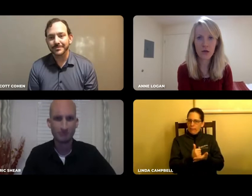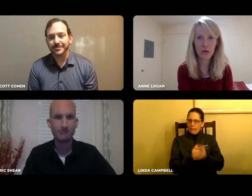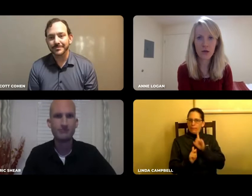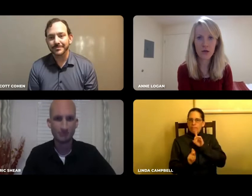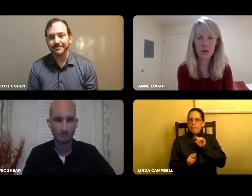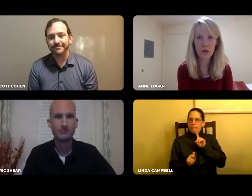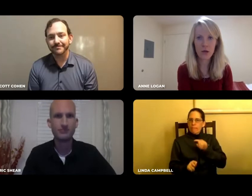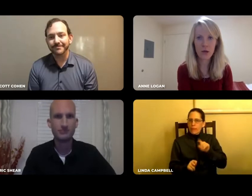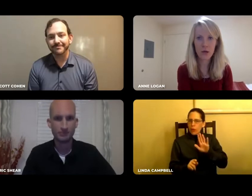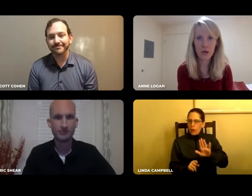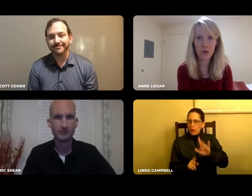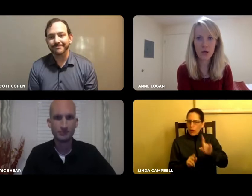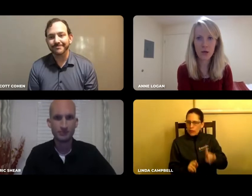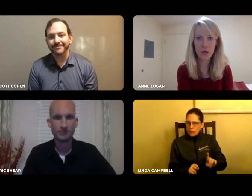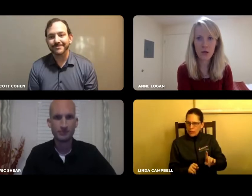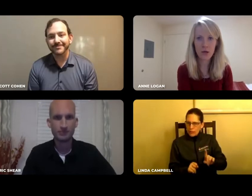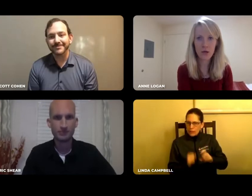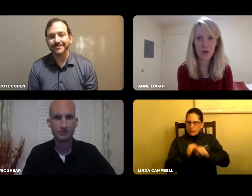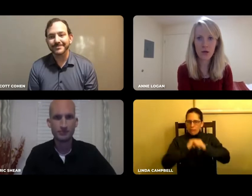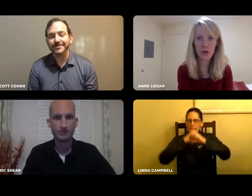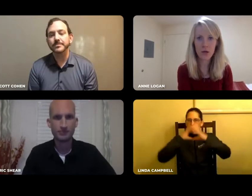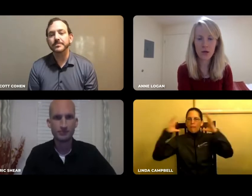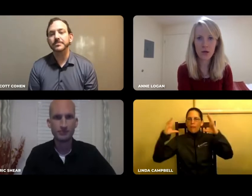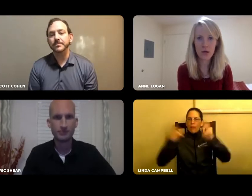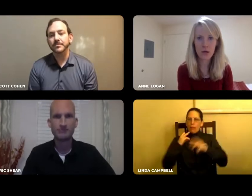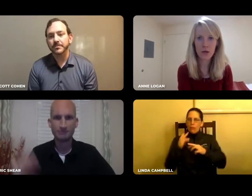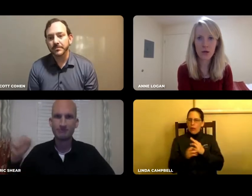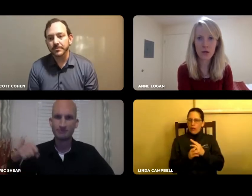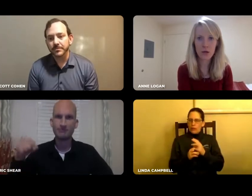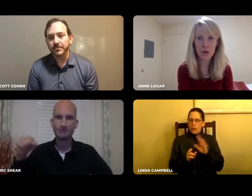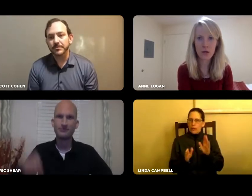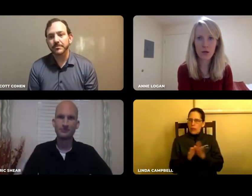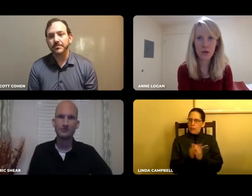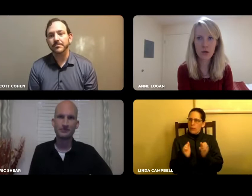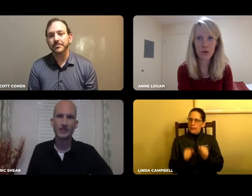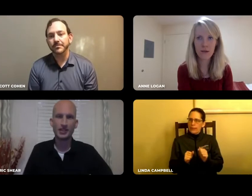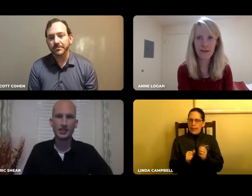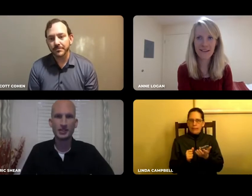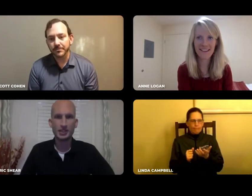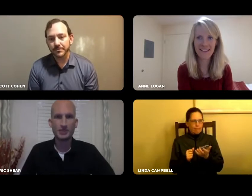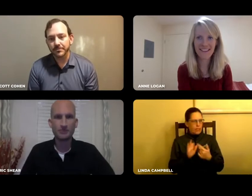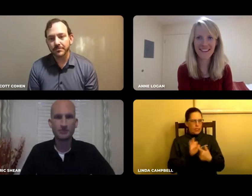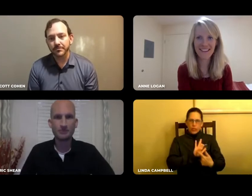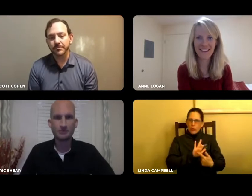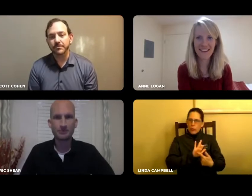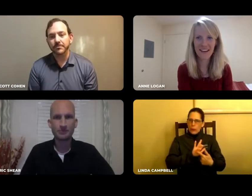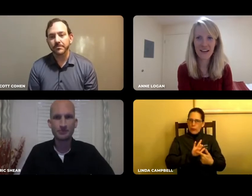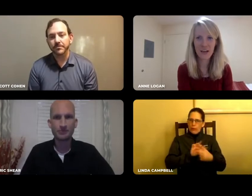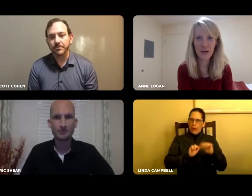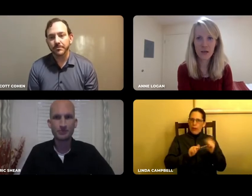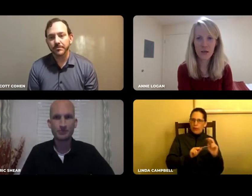Books can help you answer all your questions, show you other perspectives,